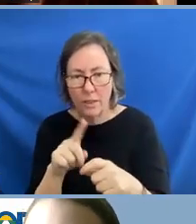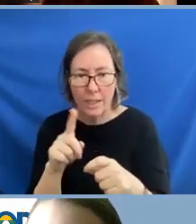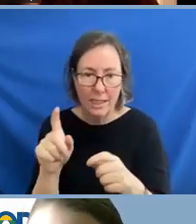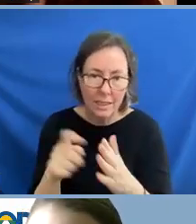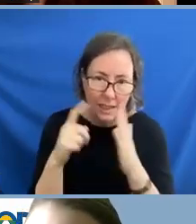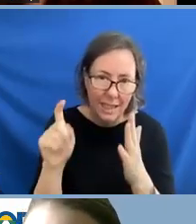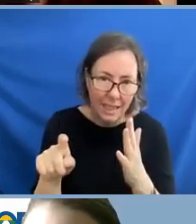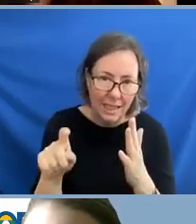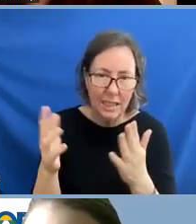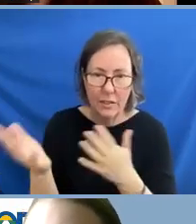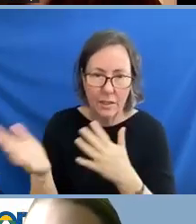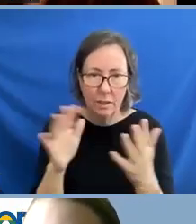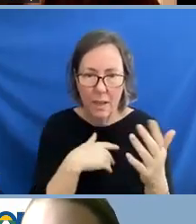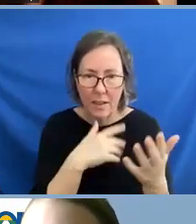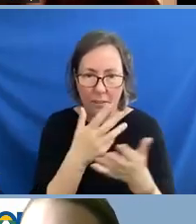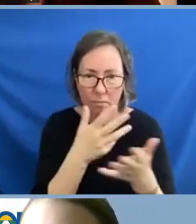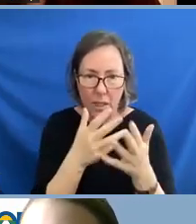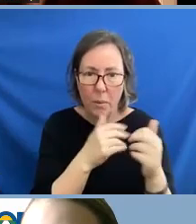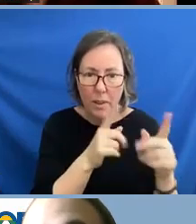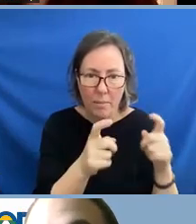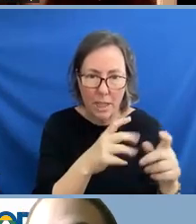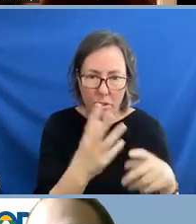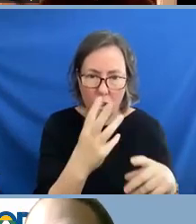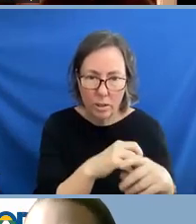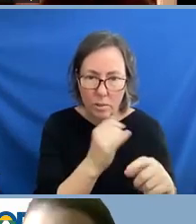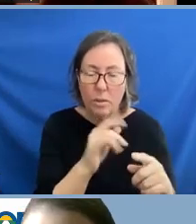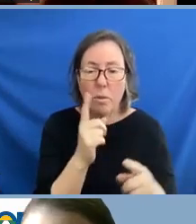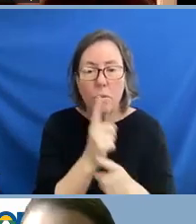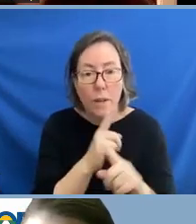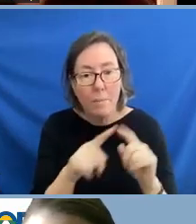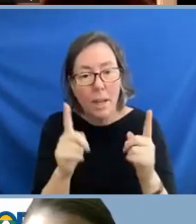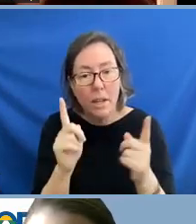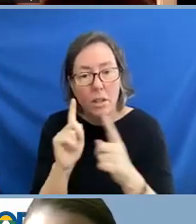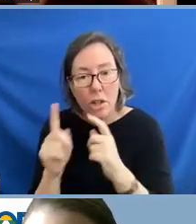We have the interactive dialogue with the managers as well. You should be talking to the employee.